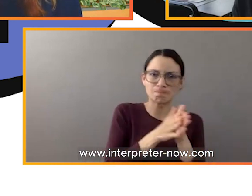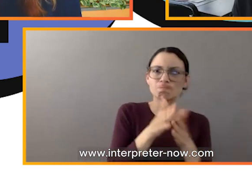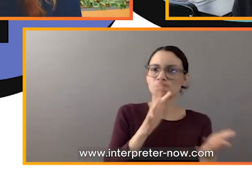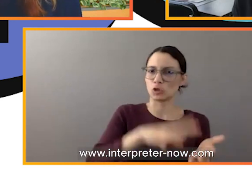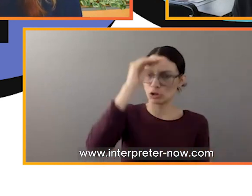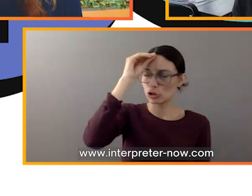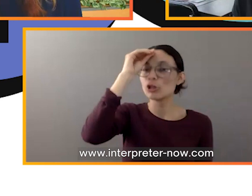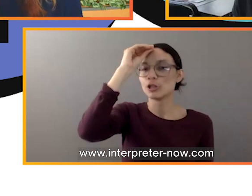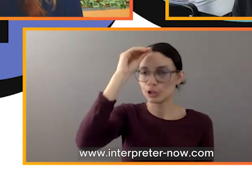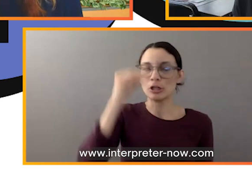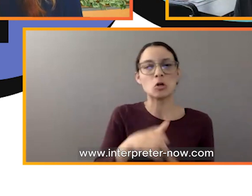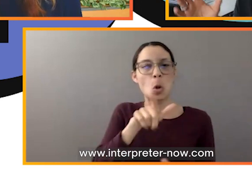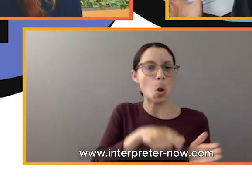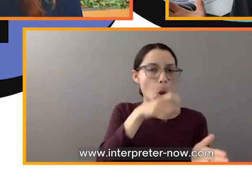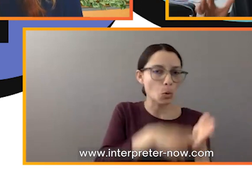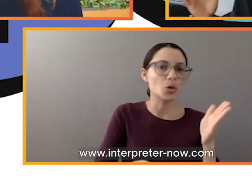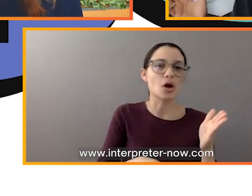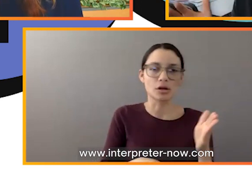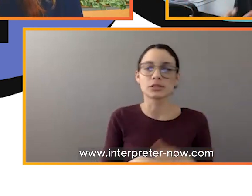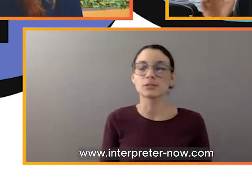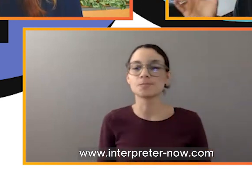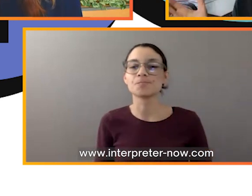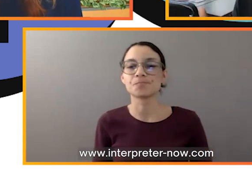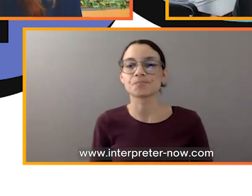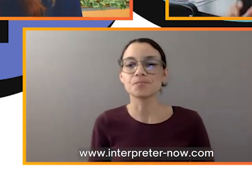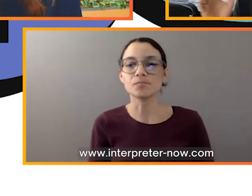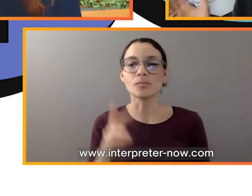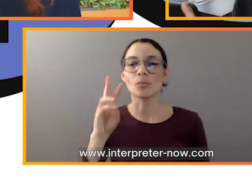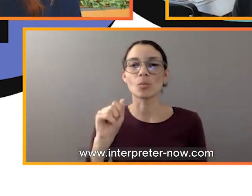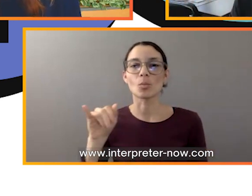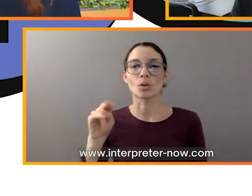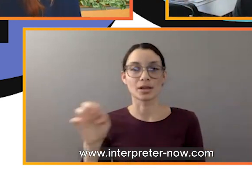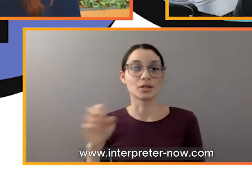Yeah, and leadership and empathy and belonging and culture, and all the good things